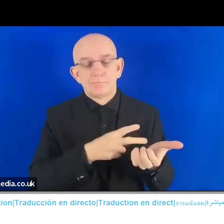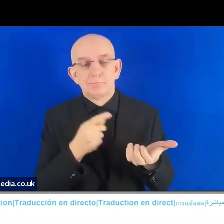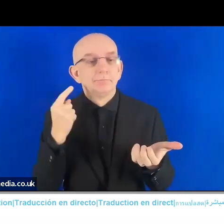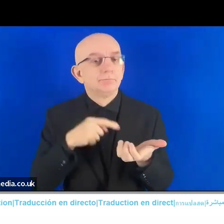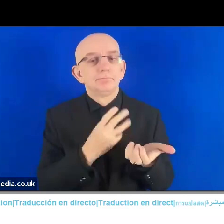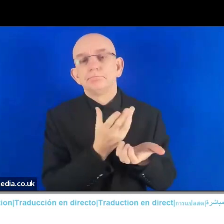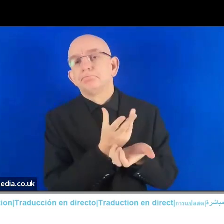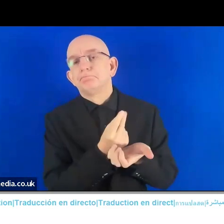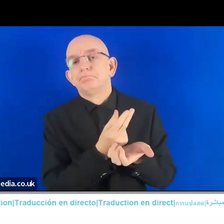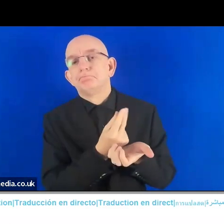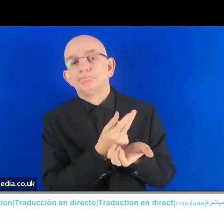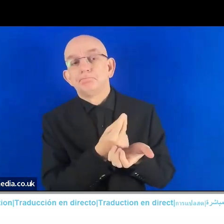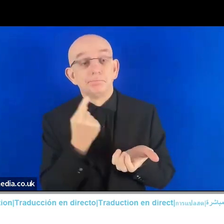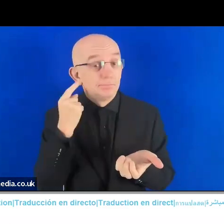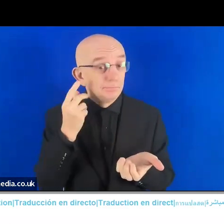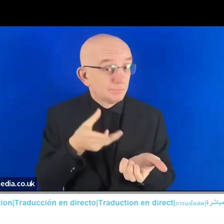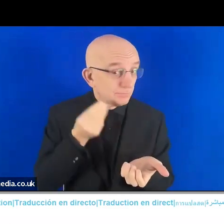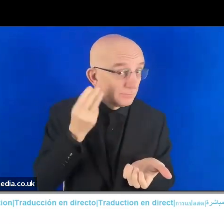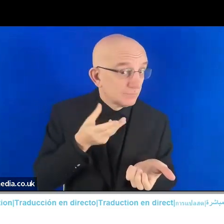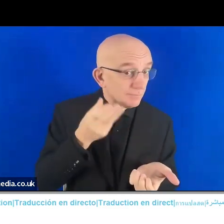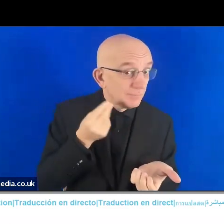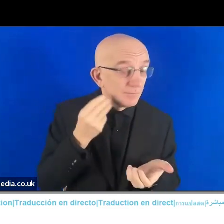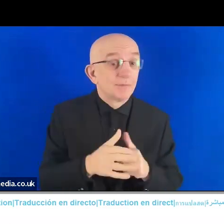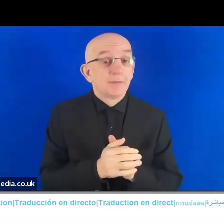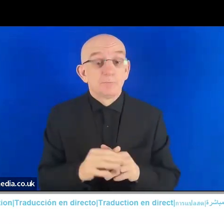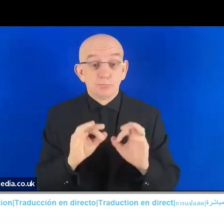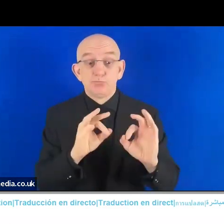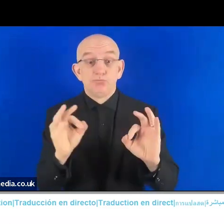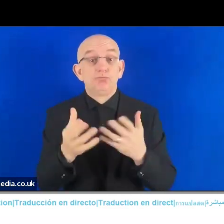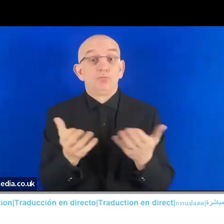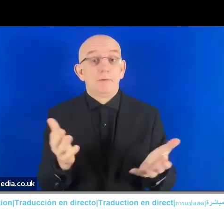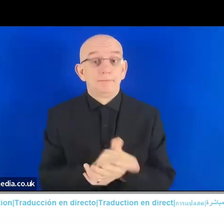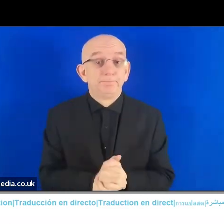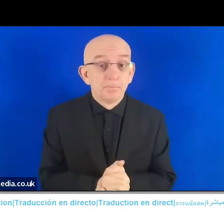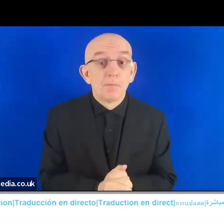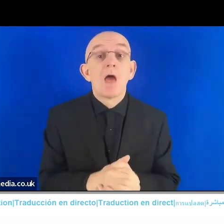Okay. Once you get that working, if you can put in the chat,